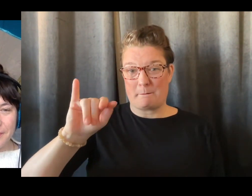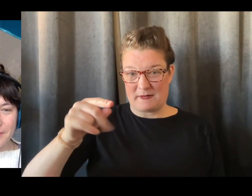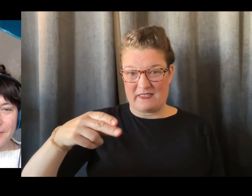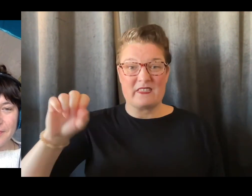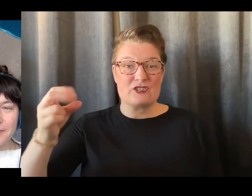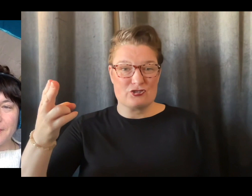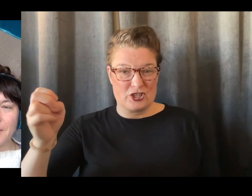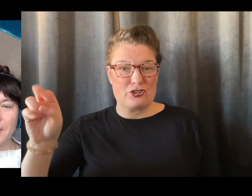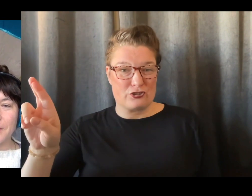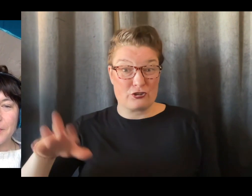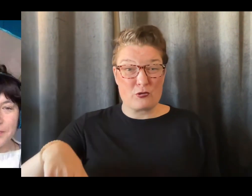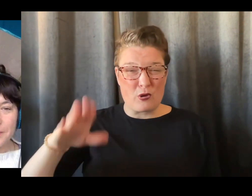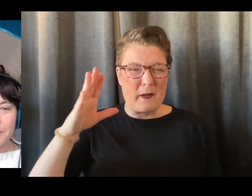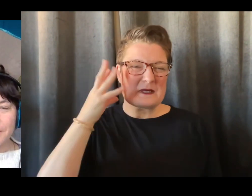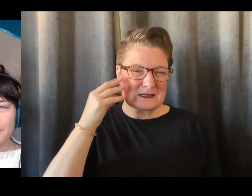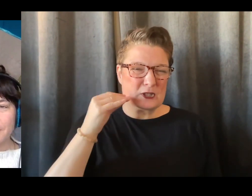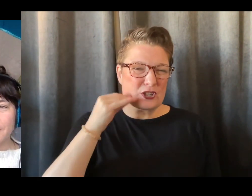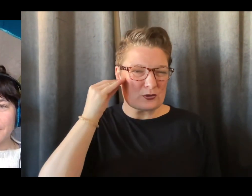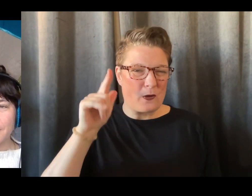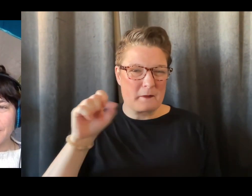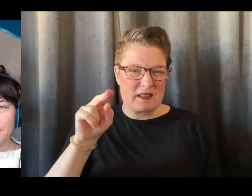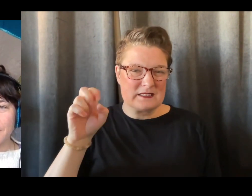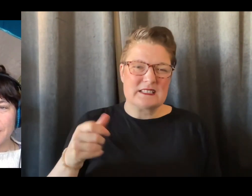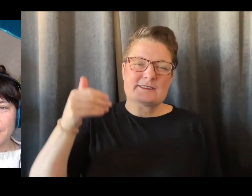spoke six different languages with Jewish roots in Morocco and Russia.